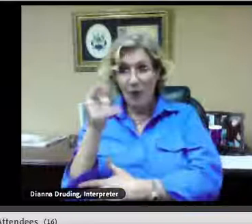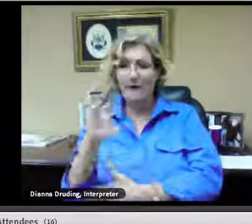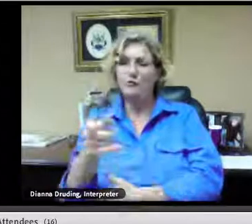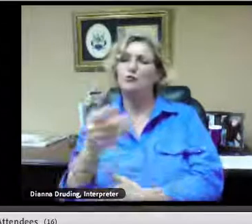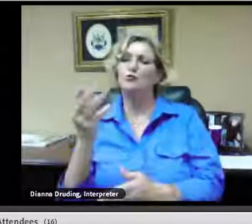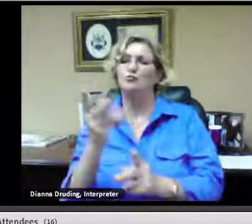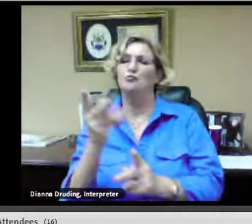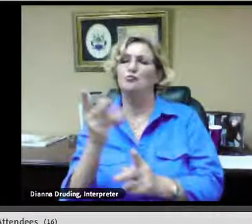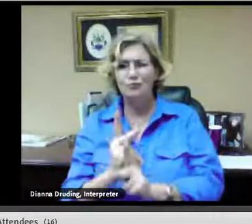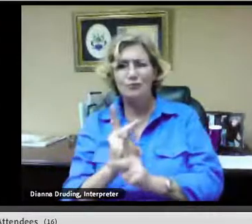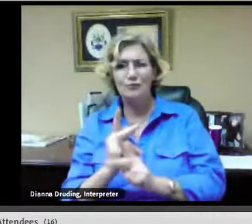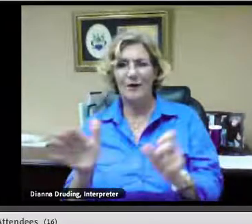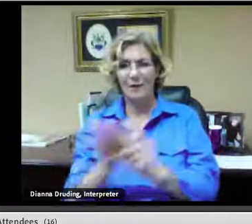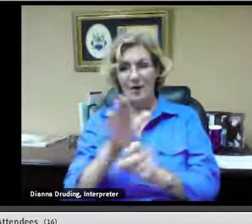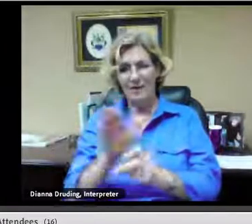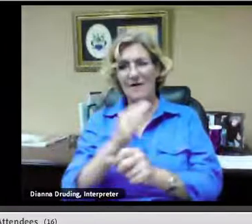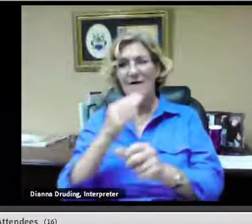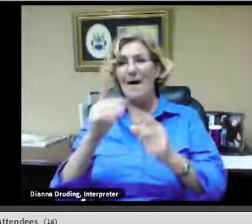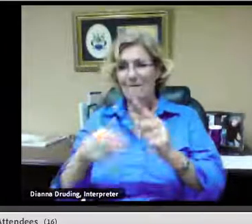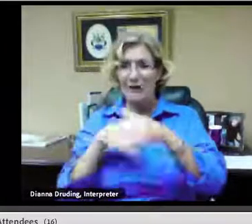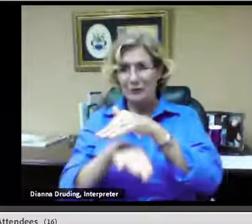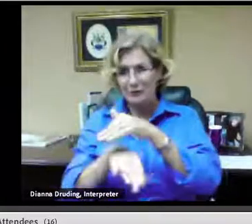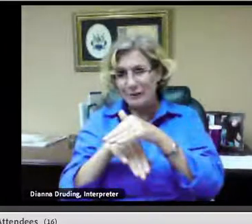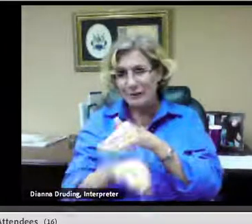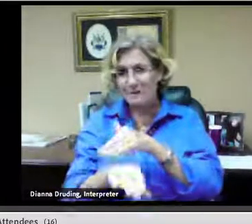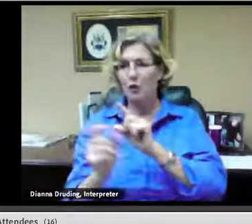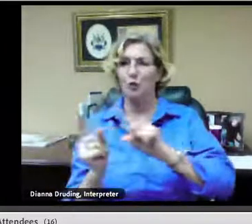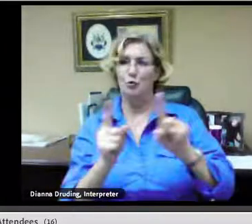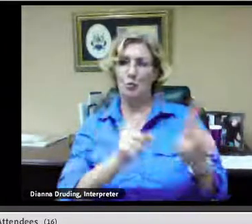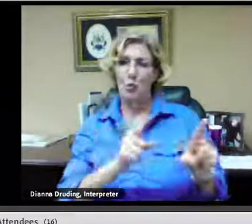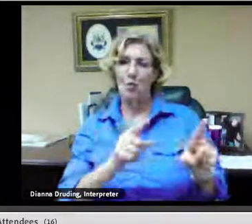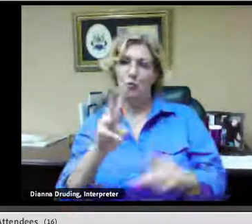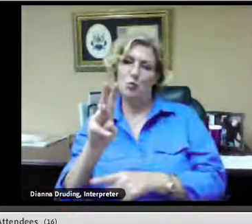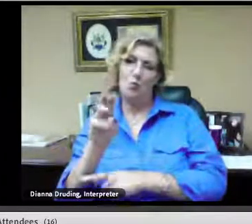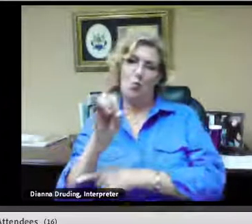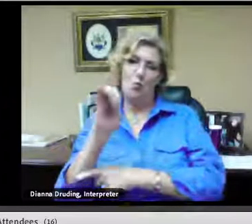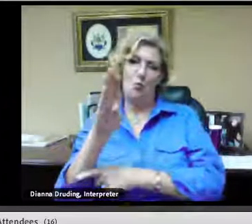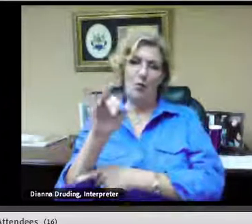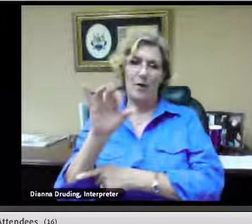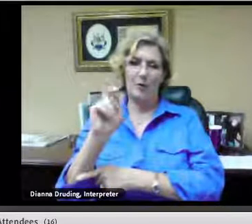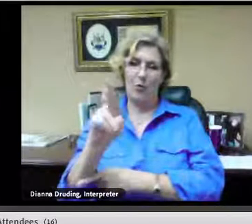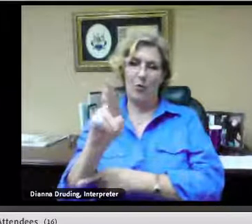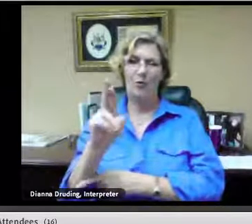a webinar to spend some time listening about it. So the first goal I had mentioned that I wanted